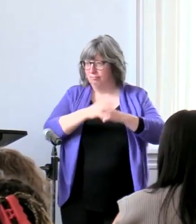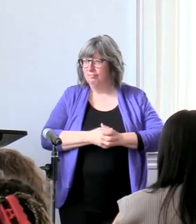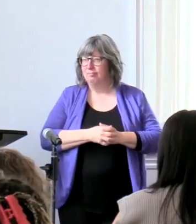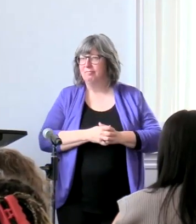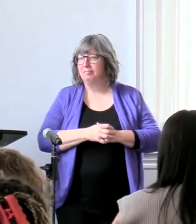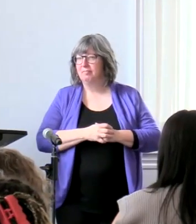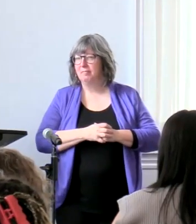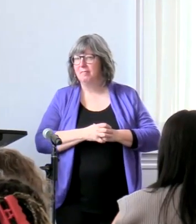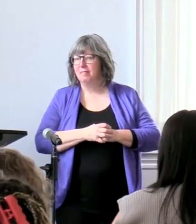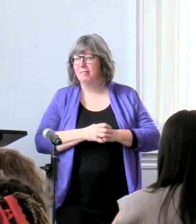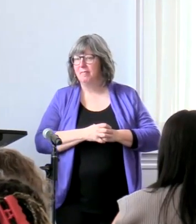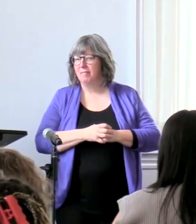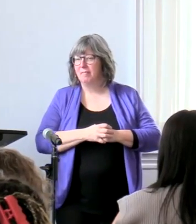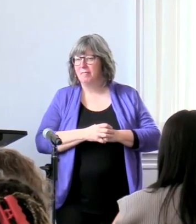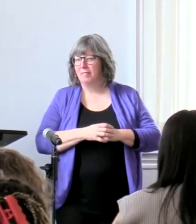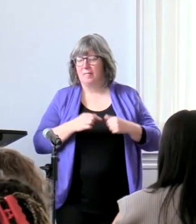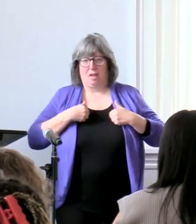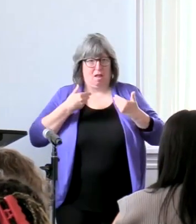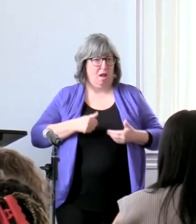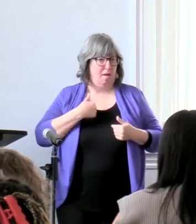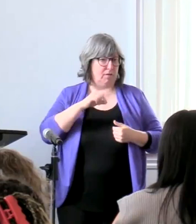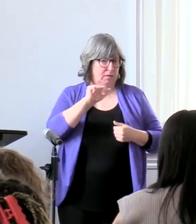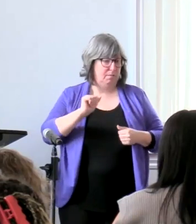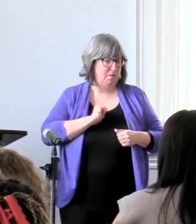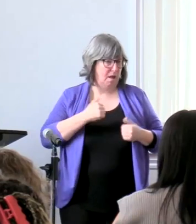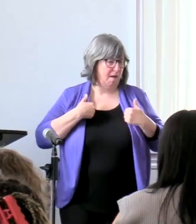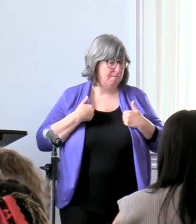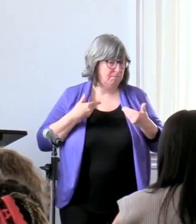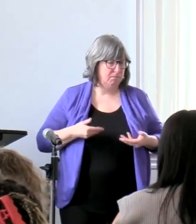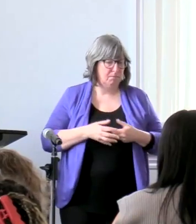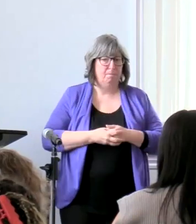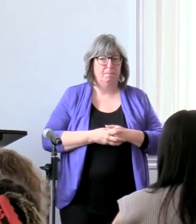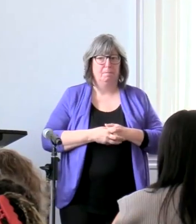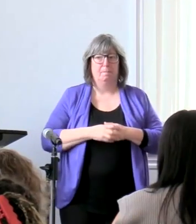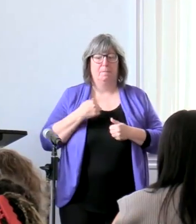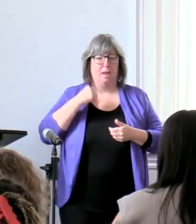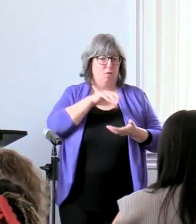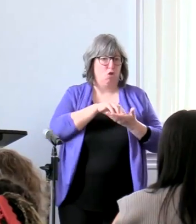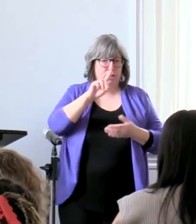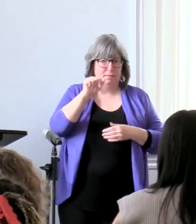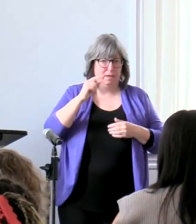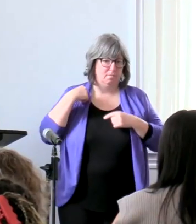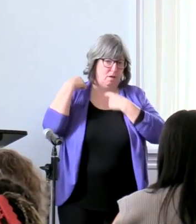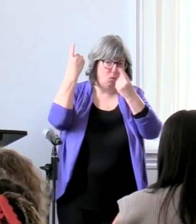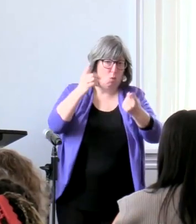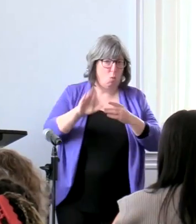I am a person with a disability myself. I have had learning disabilities my whole life